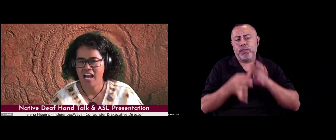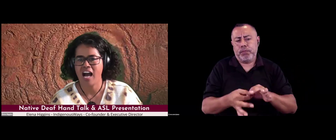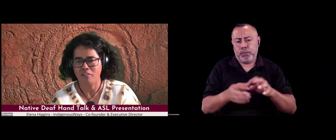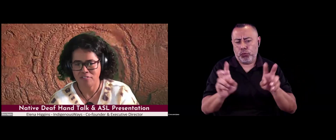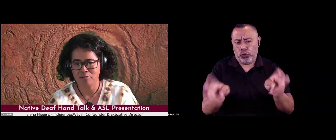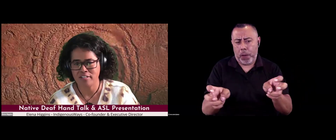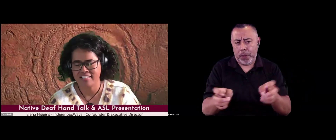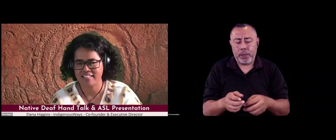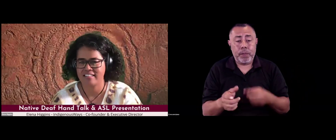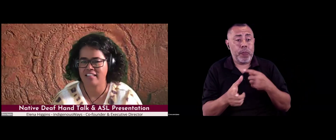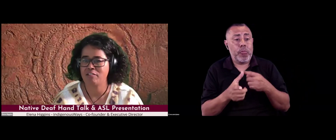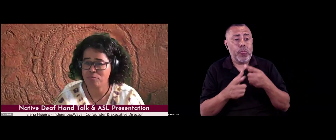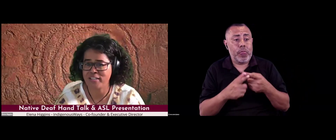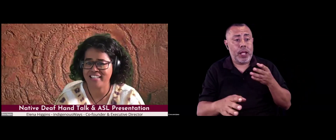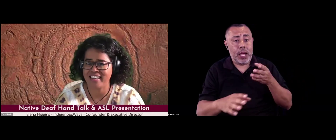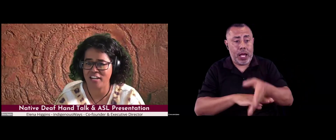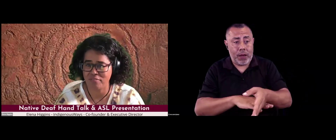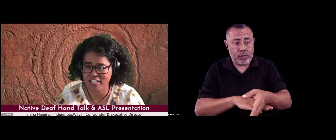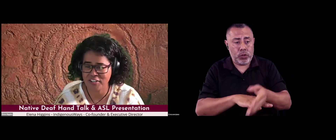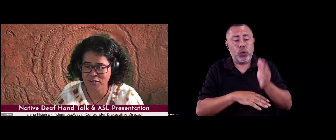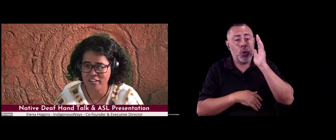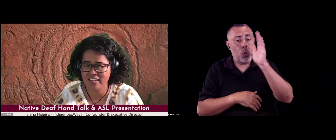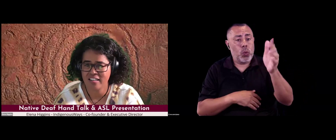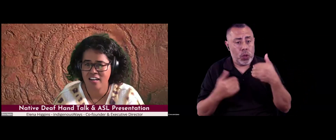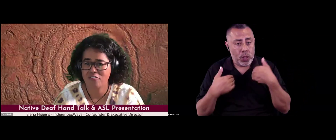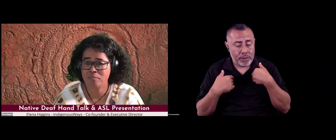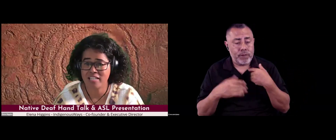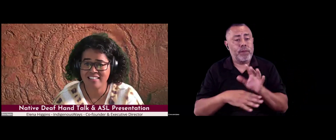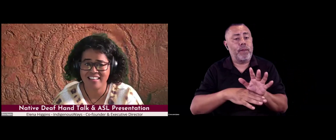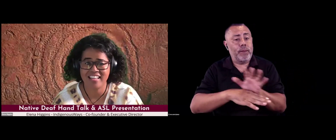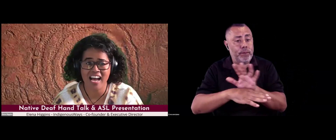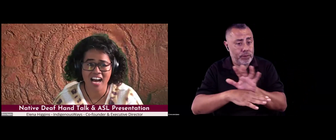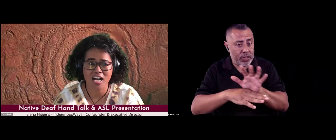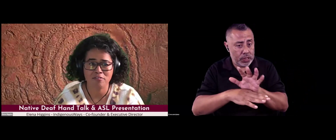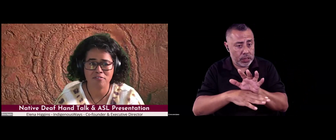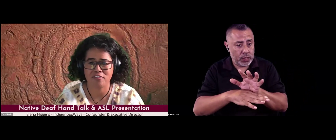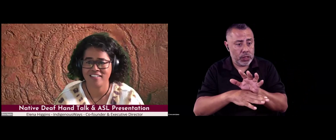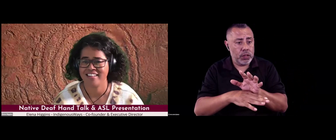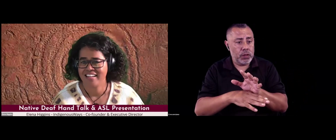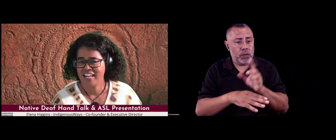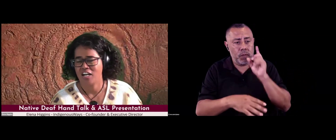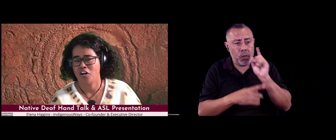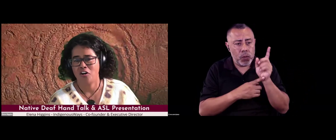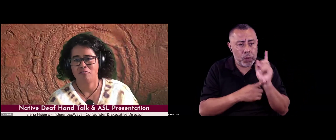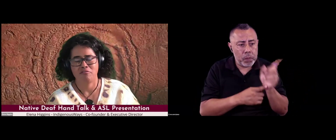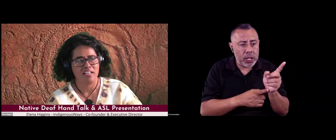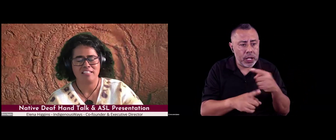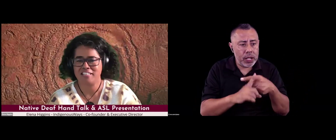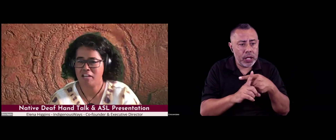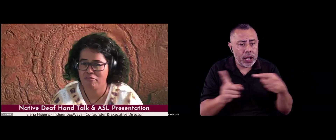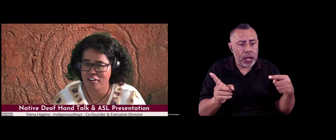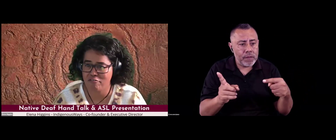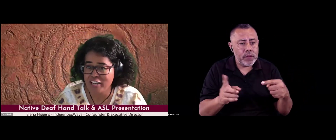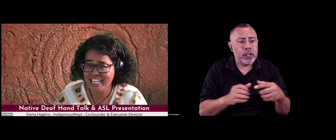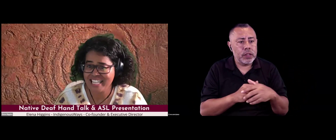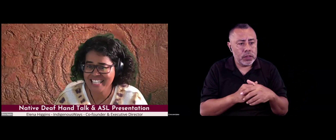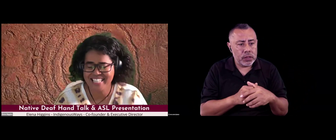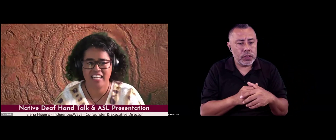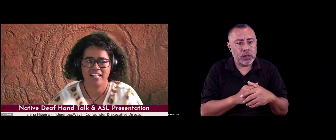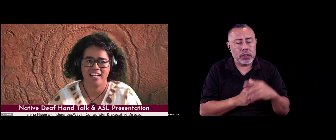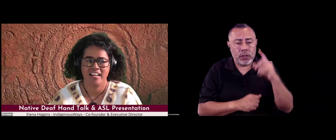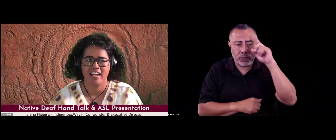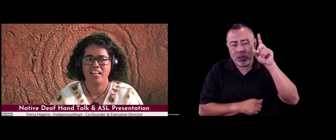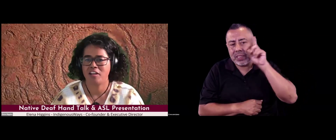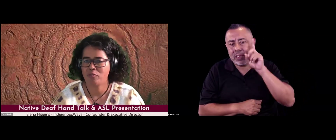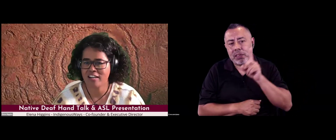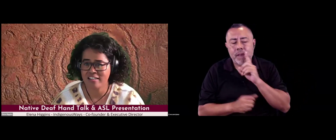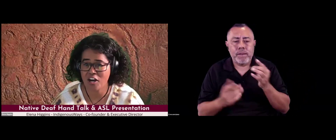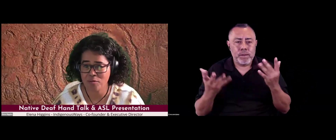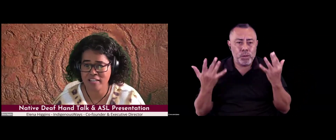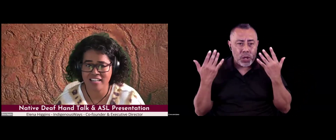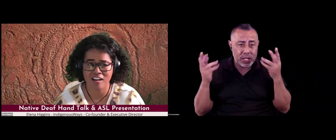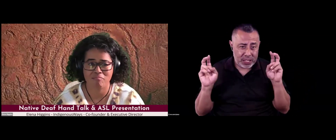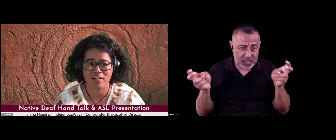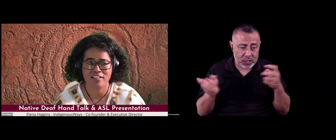And then afterwards there will be a video. Of a minute and a half. Of depth friendly. And then we're going to open it up.